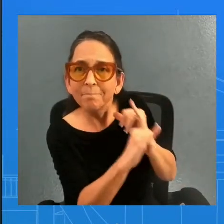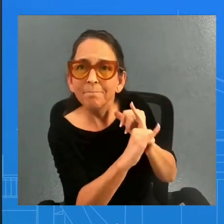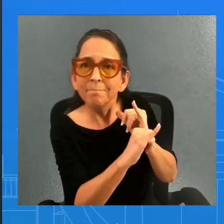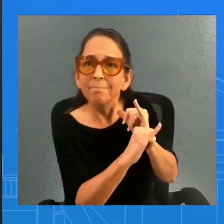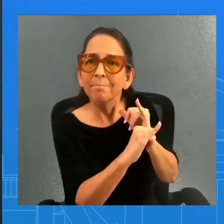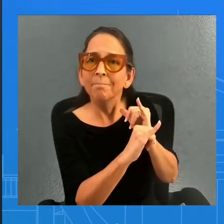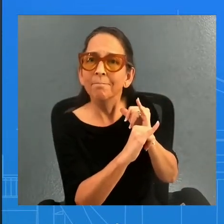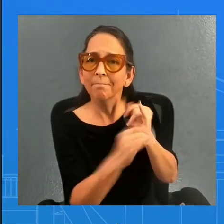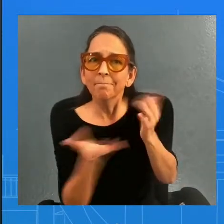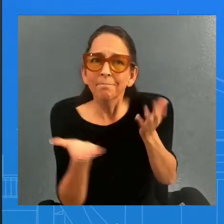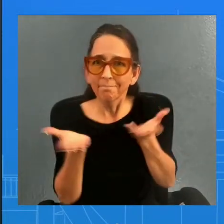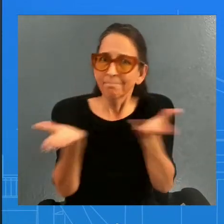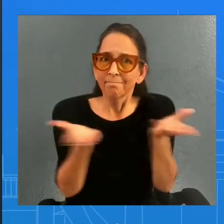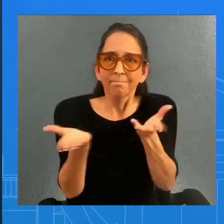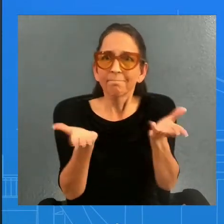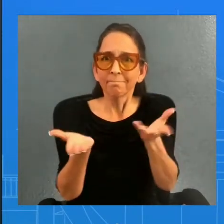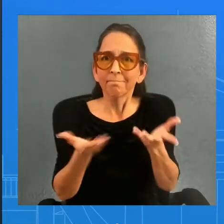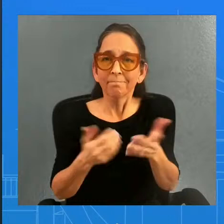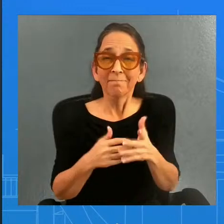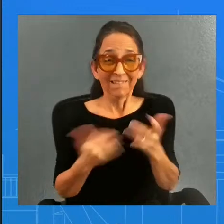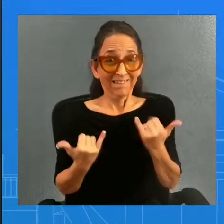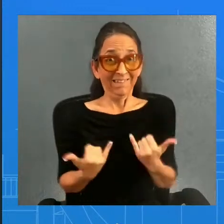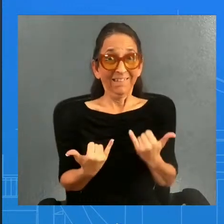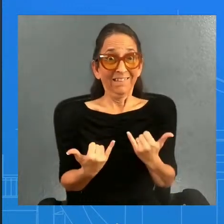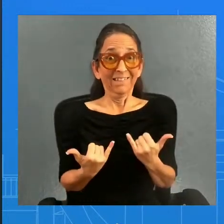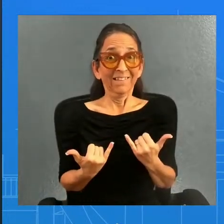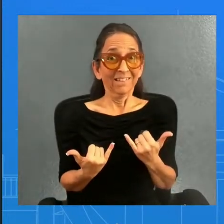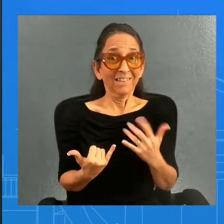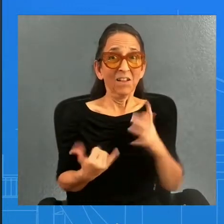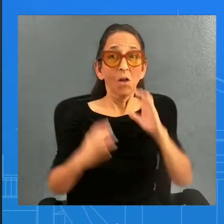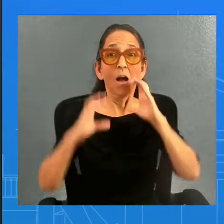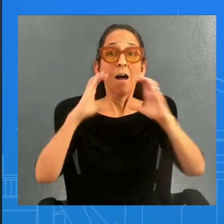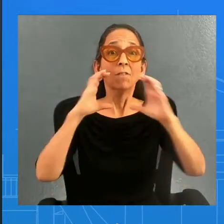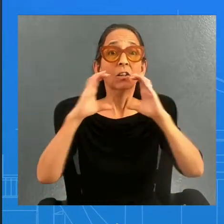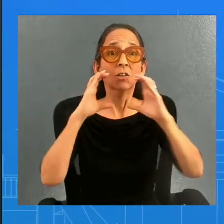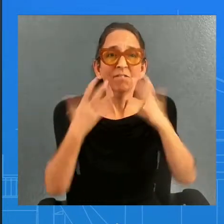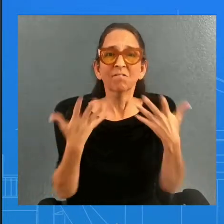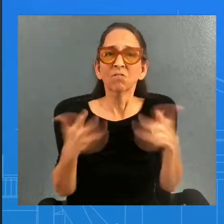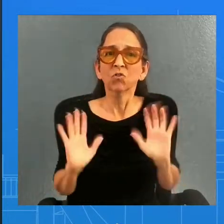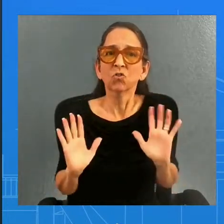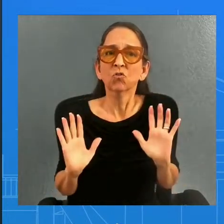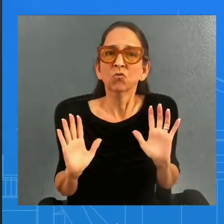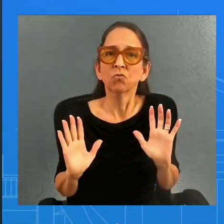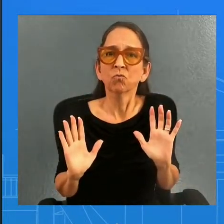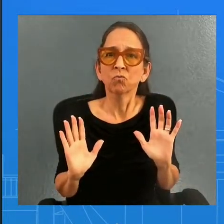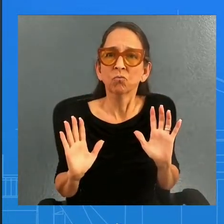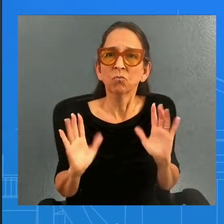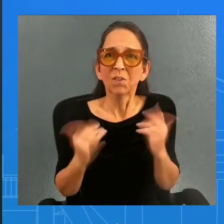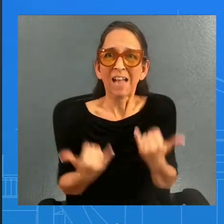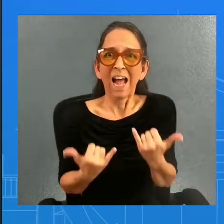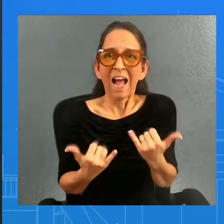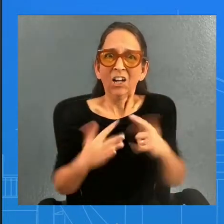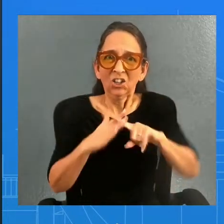today isn't the end of this conversation. It's -- it's, quite frankly, the beginning of the conversation that we're going to be having with allies and partners, including through the intelligence community.